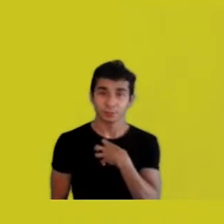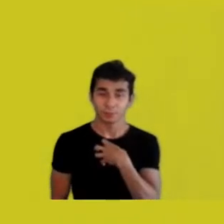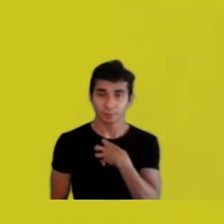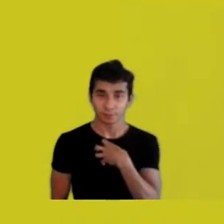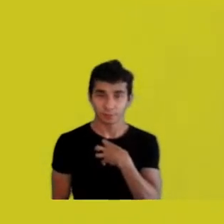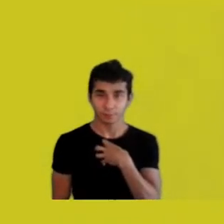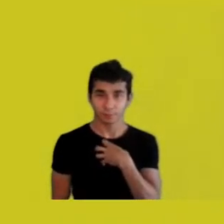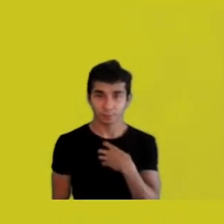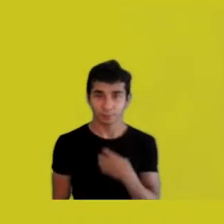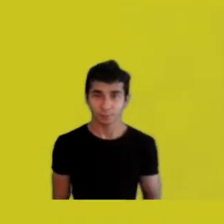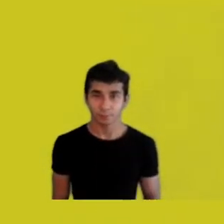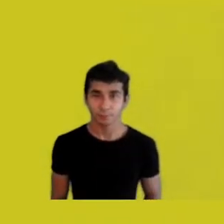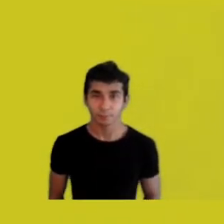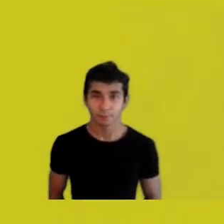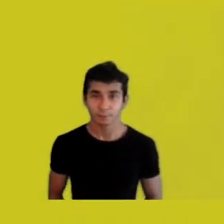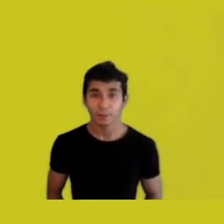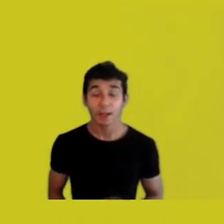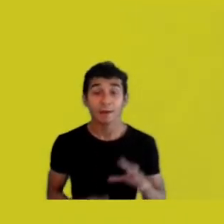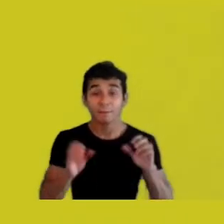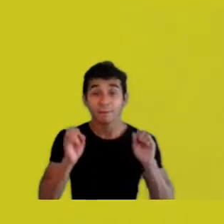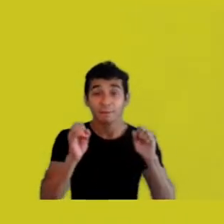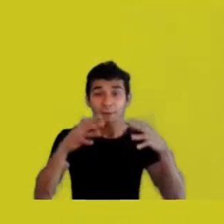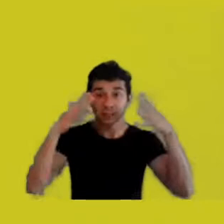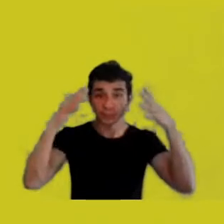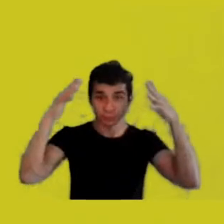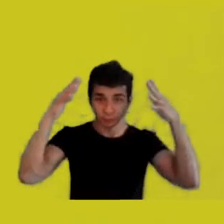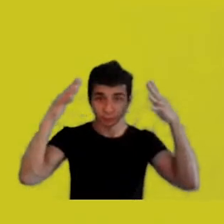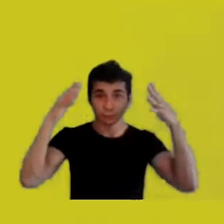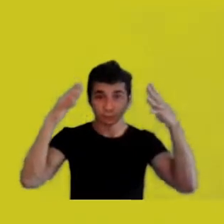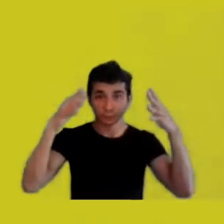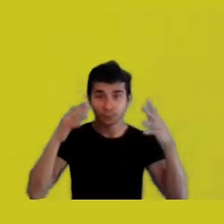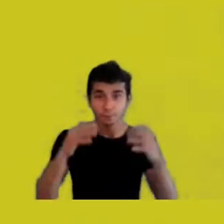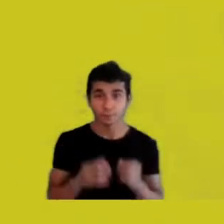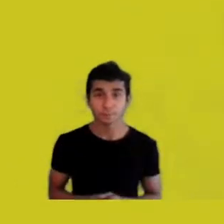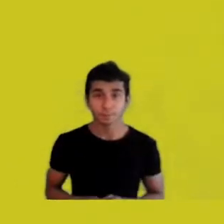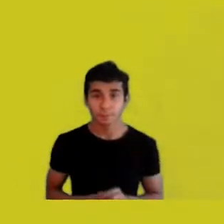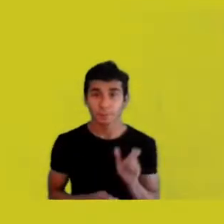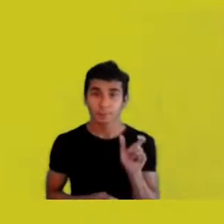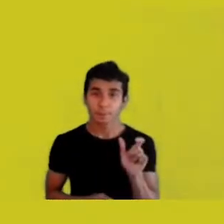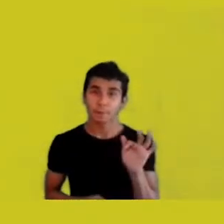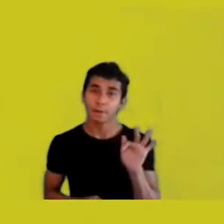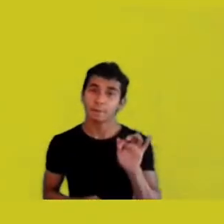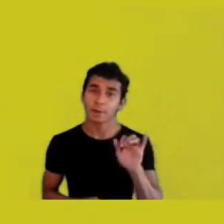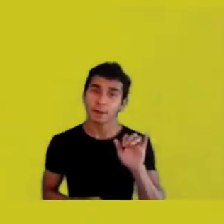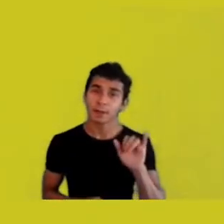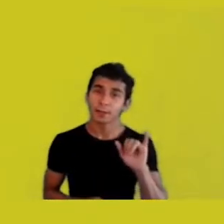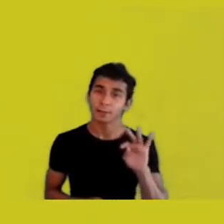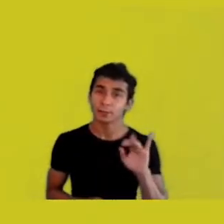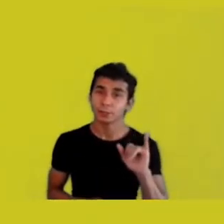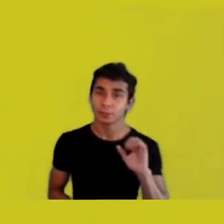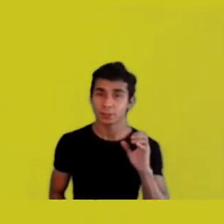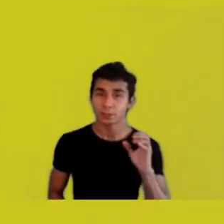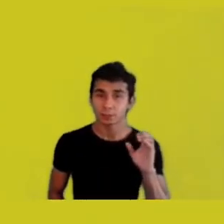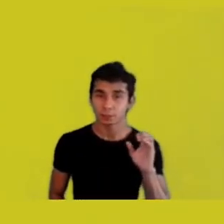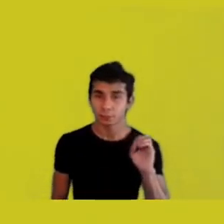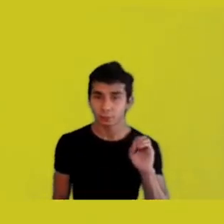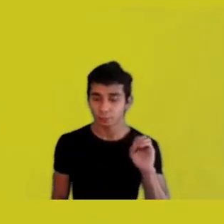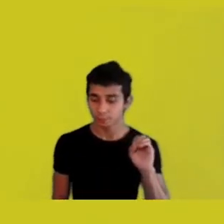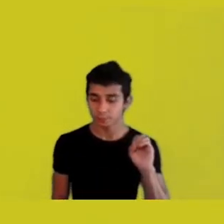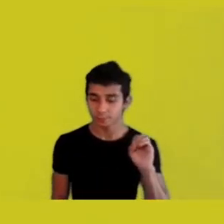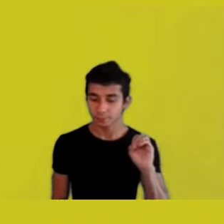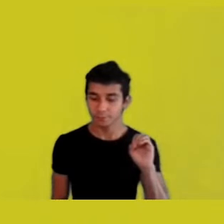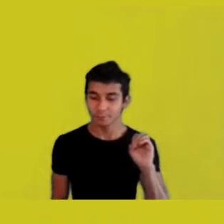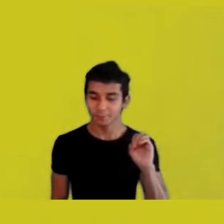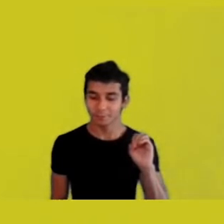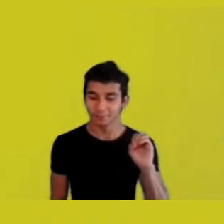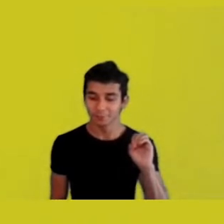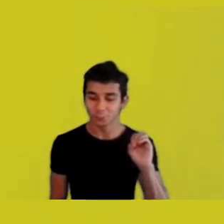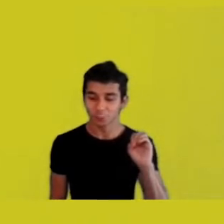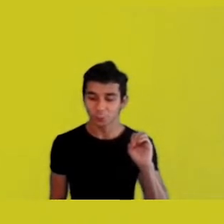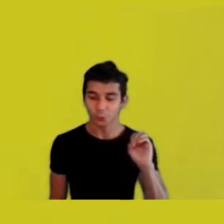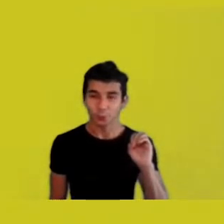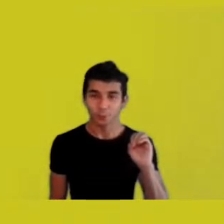this expression that comes from Latin,